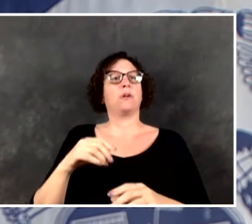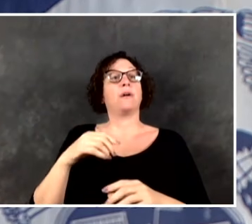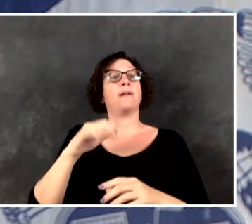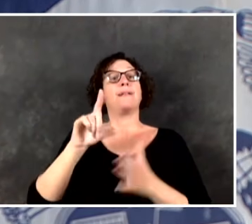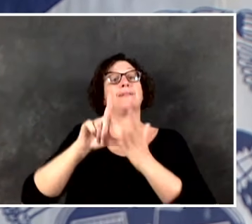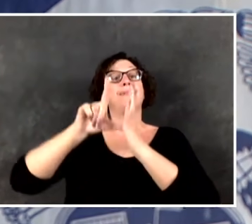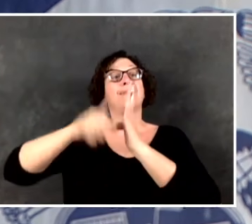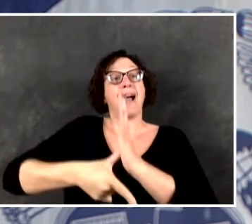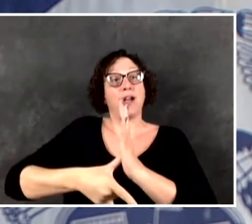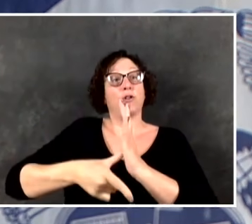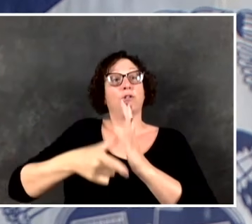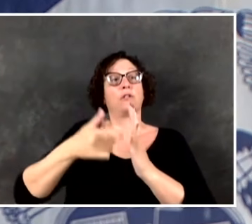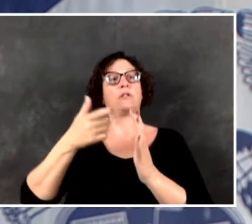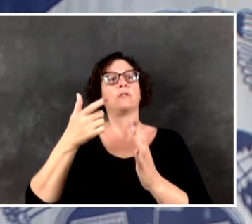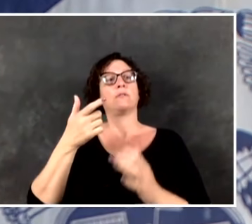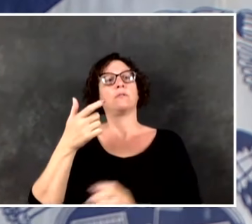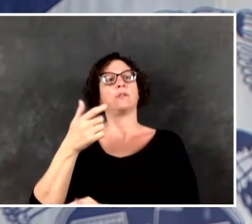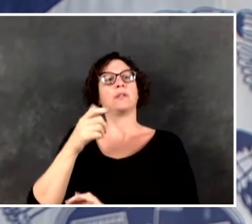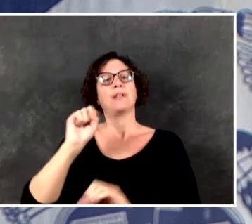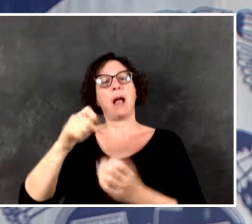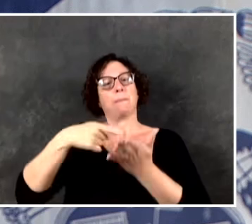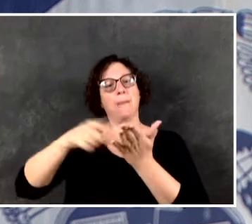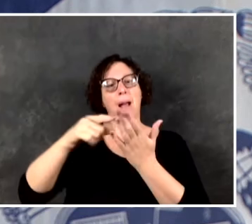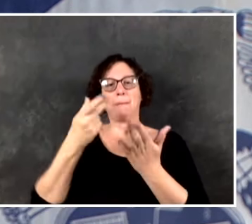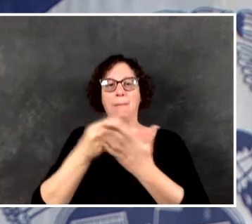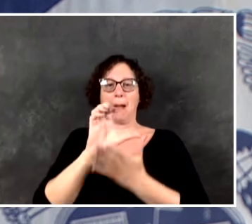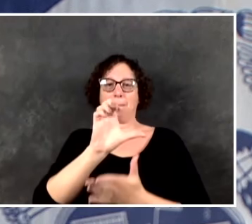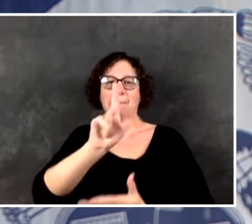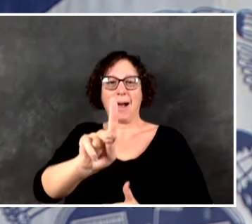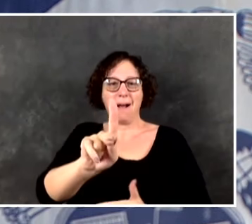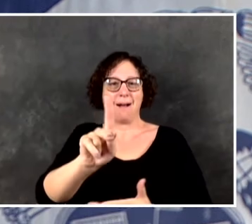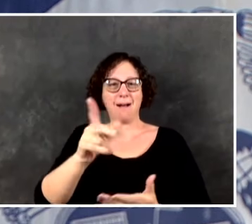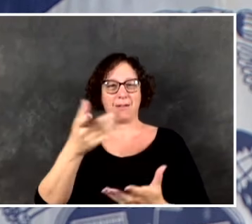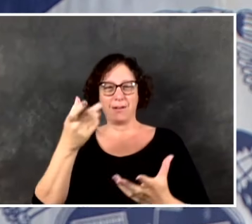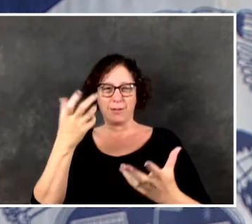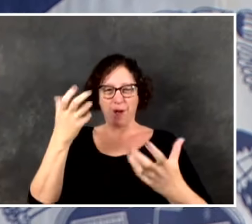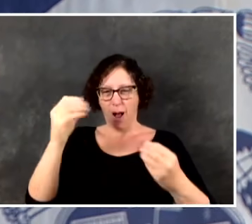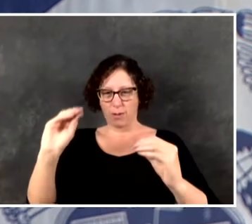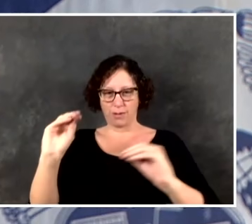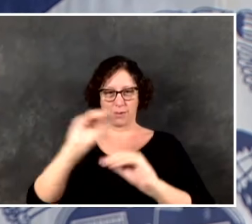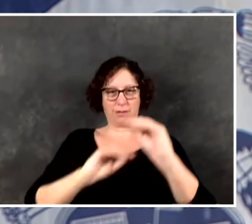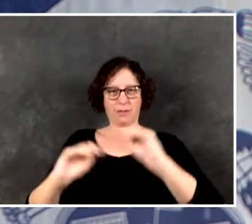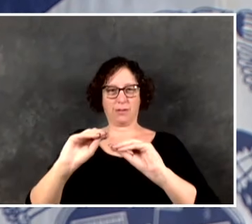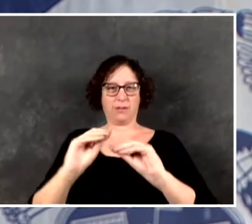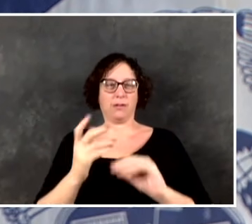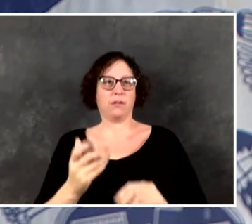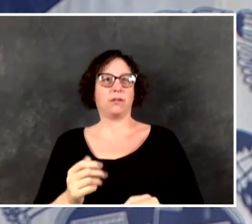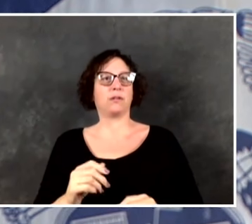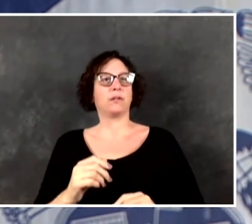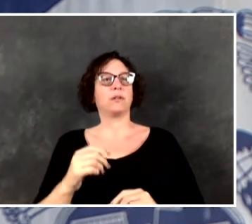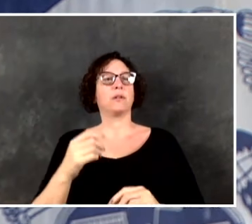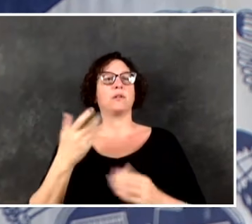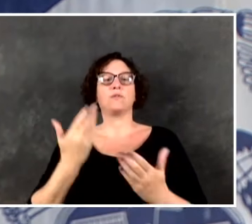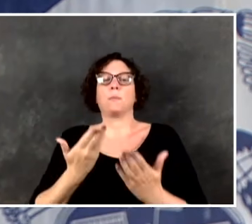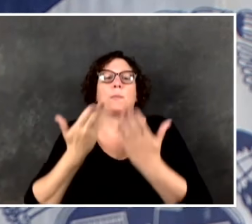BACK RENT LATER WHEN THEY HAVE MONEY. SO THESE LANDLORDS WILL KNOW THE MONEY WILL BE THERE. THE TENANTS WHO HAVE NO MONEY